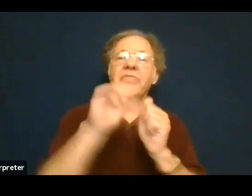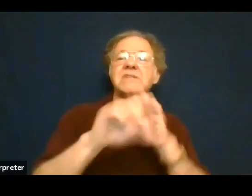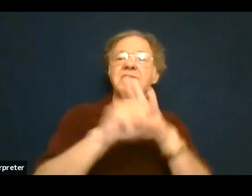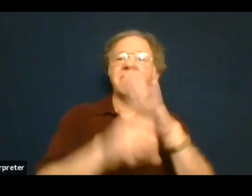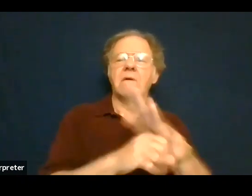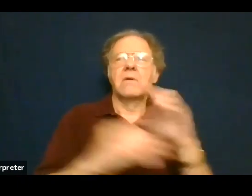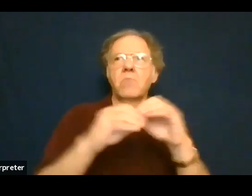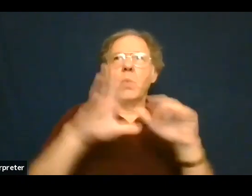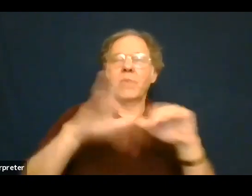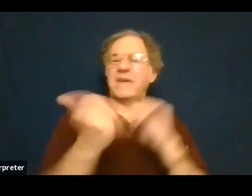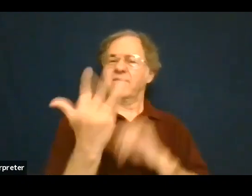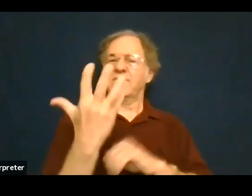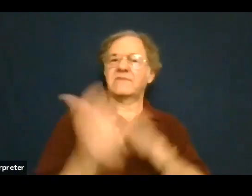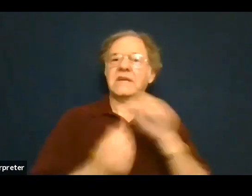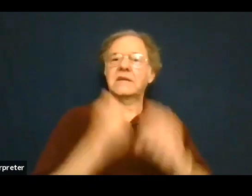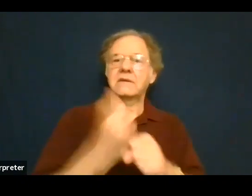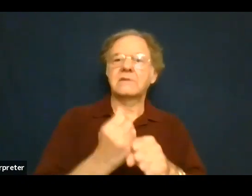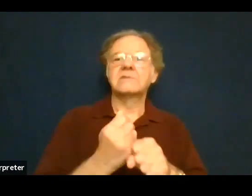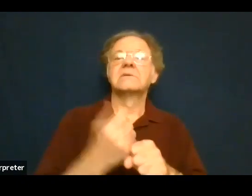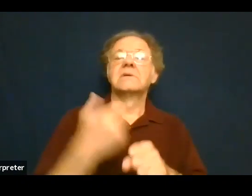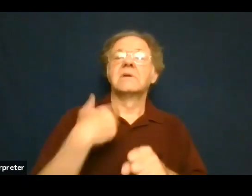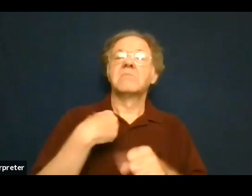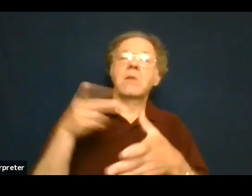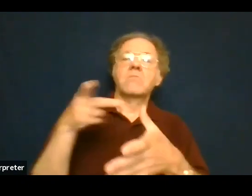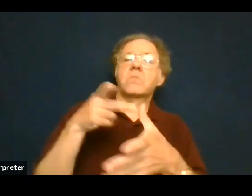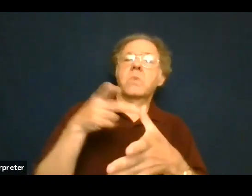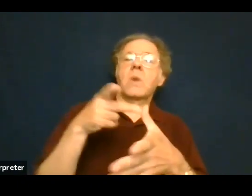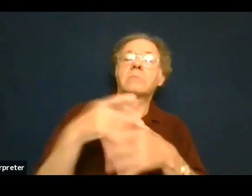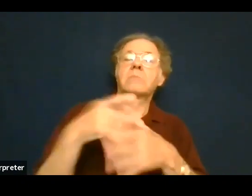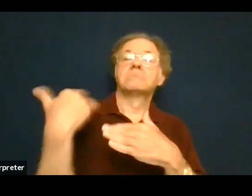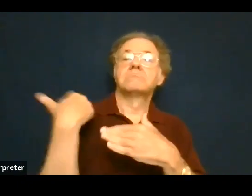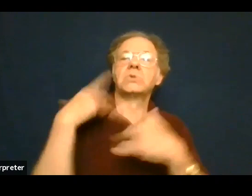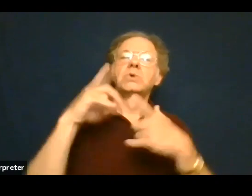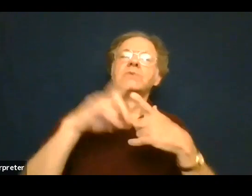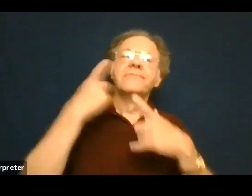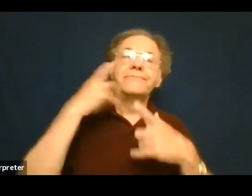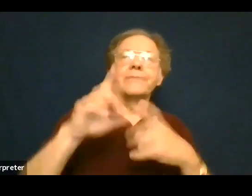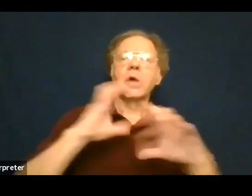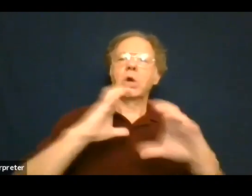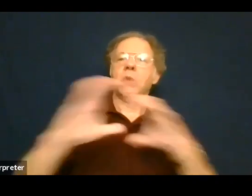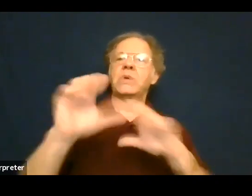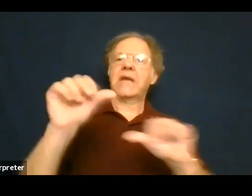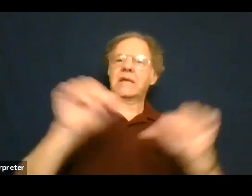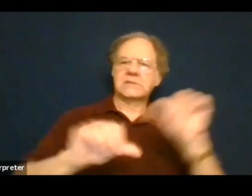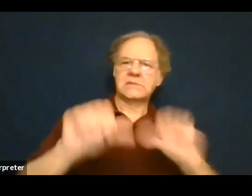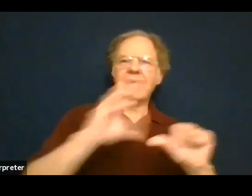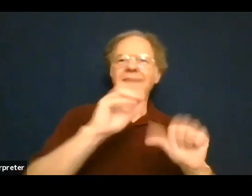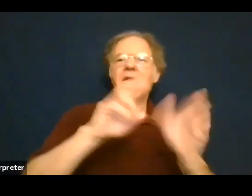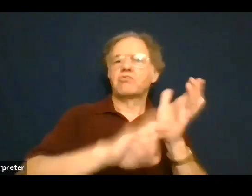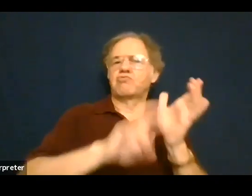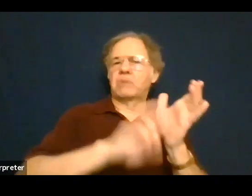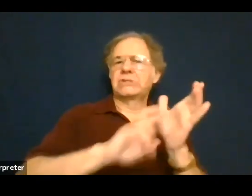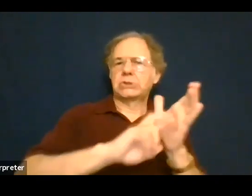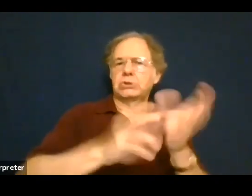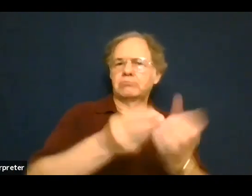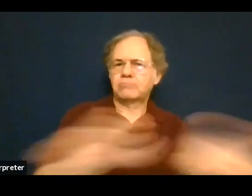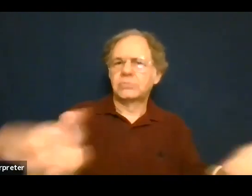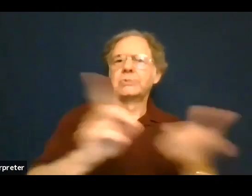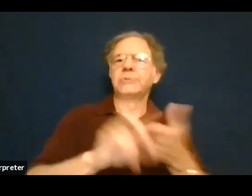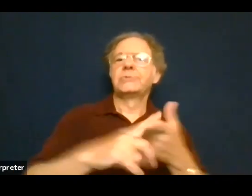And my primary role is to communicate science and research to our constituents and donors.